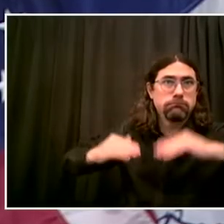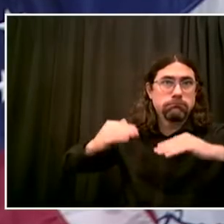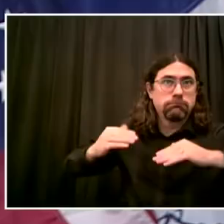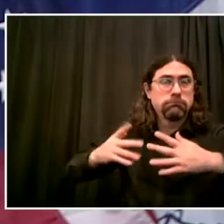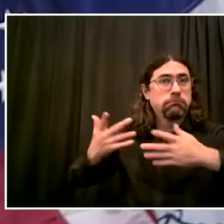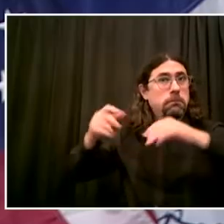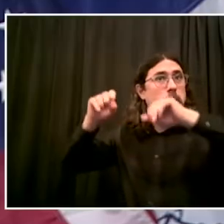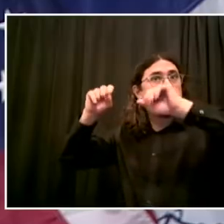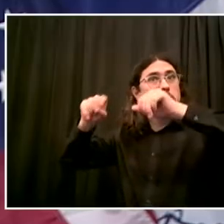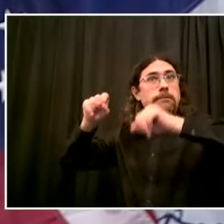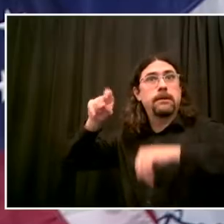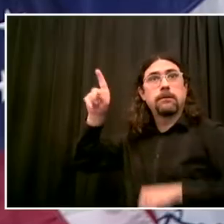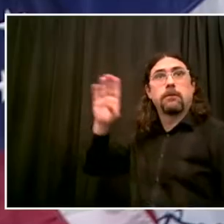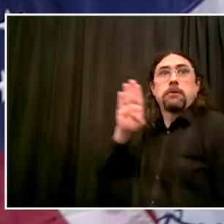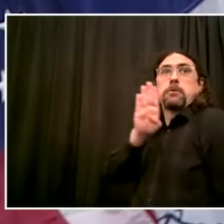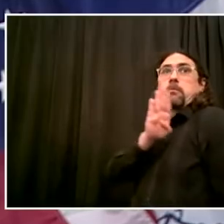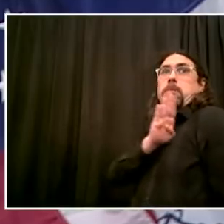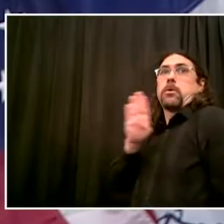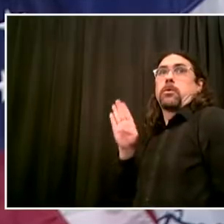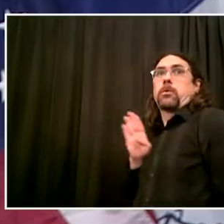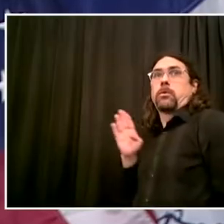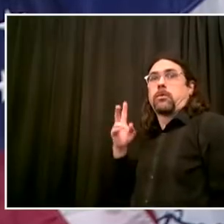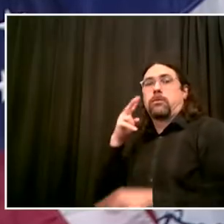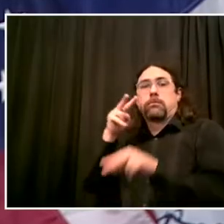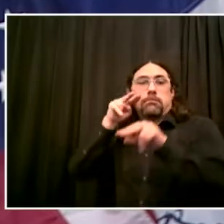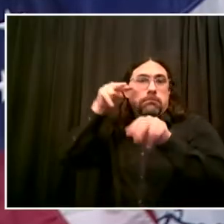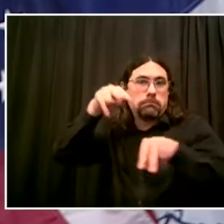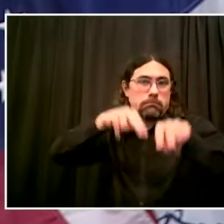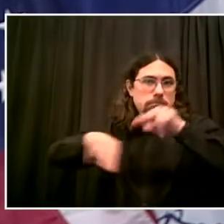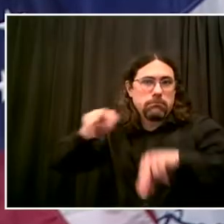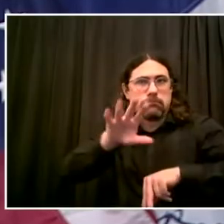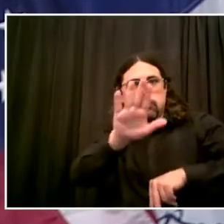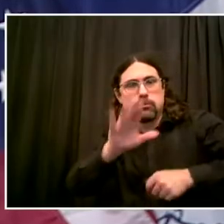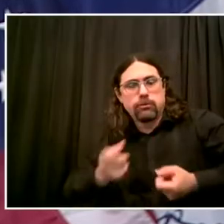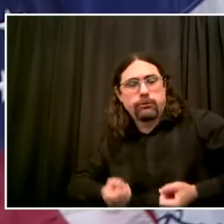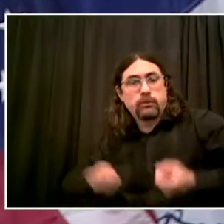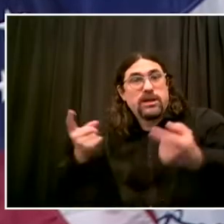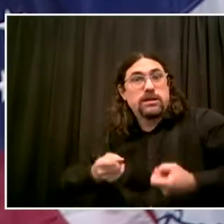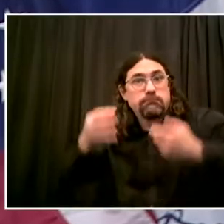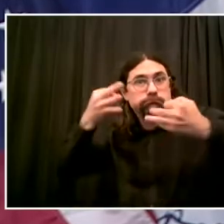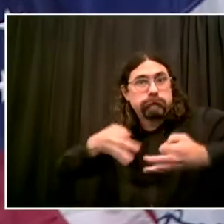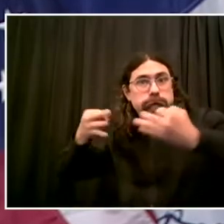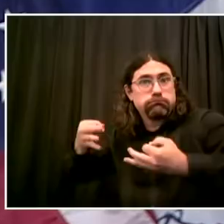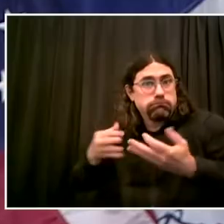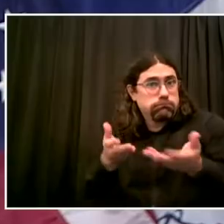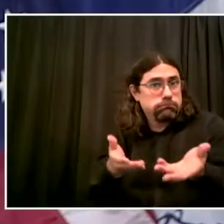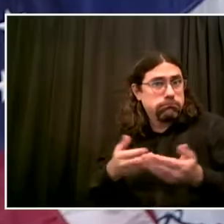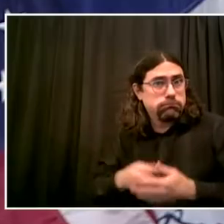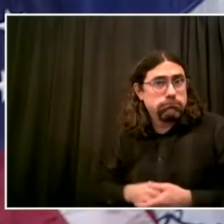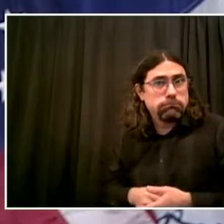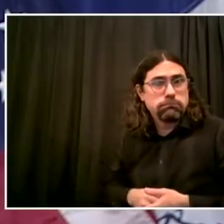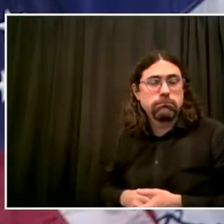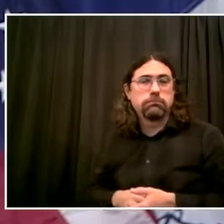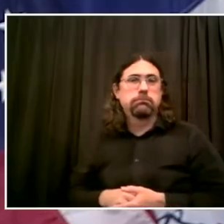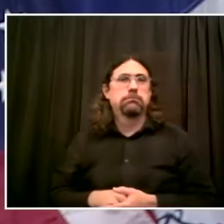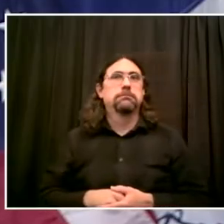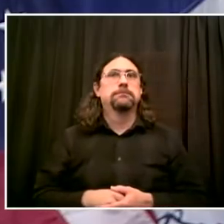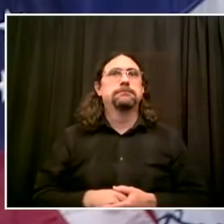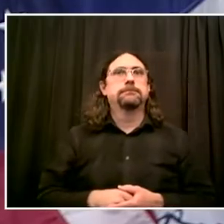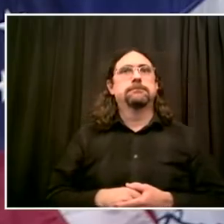CONTROLO BARD TYPE OF THING?